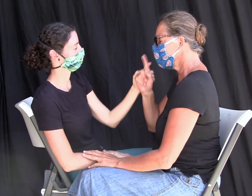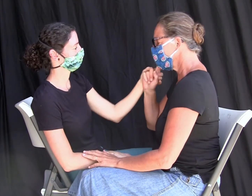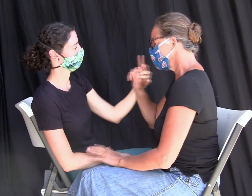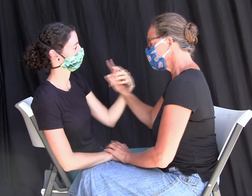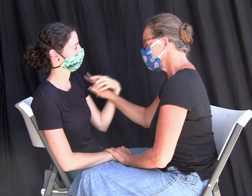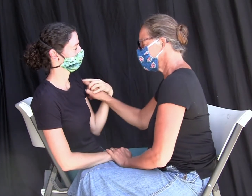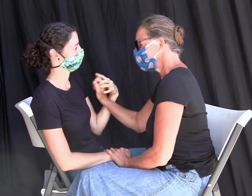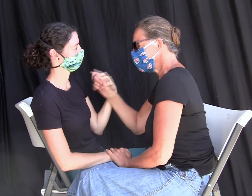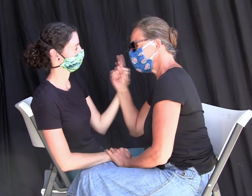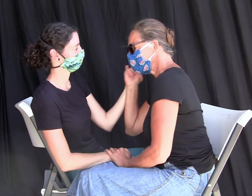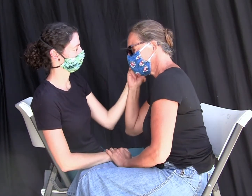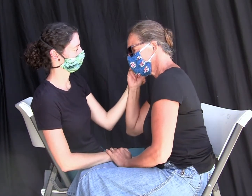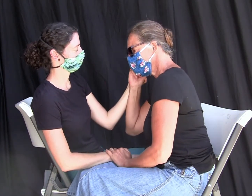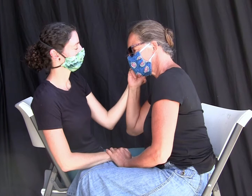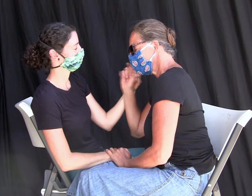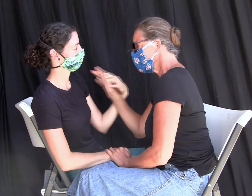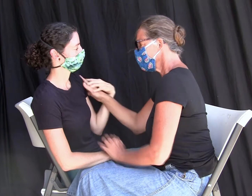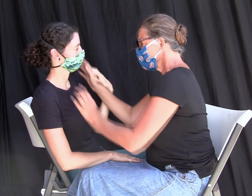with our bodies, a space for language.